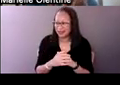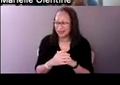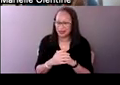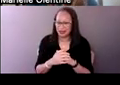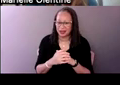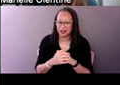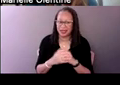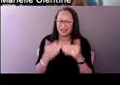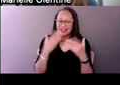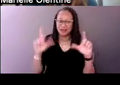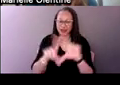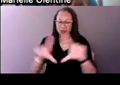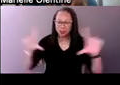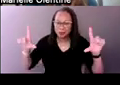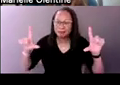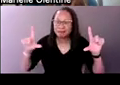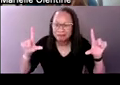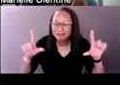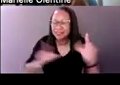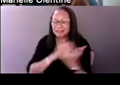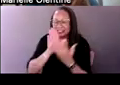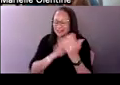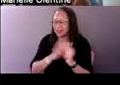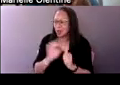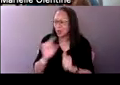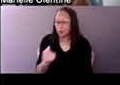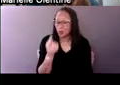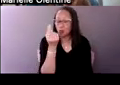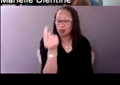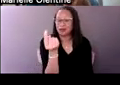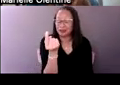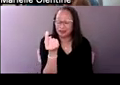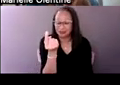white or non-Hispanic white, which is higher than the